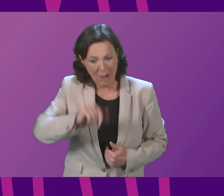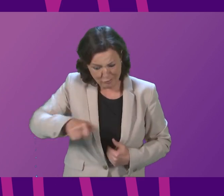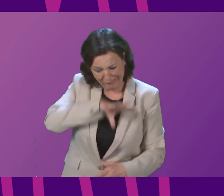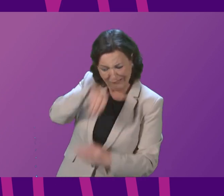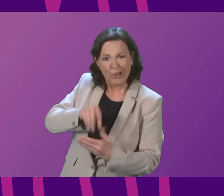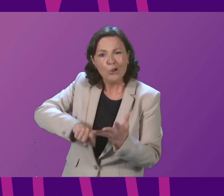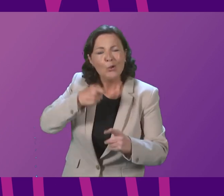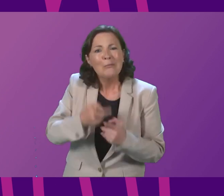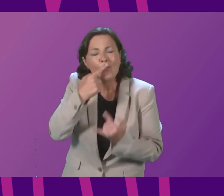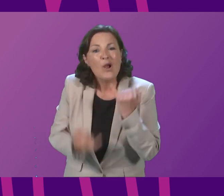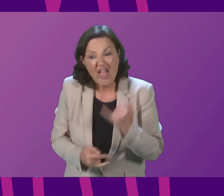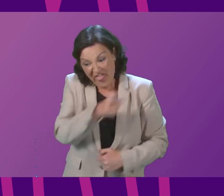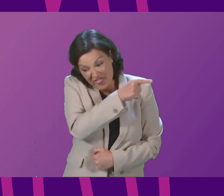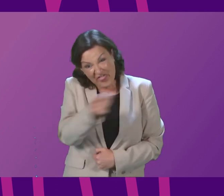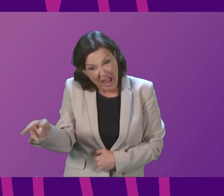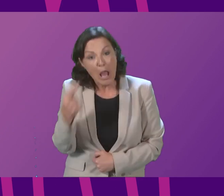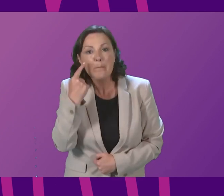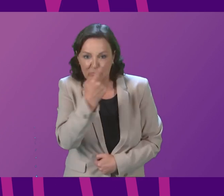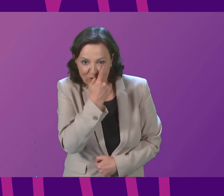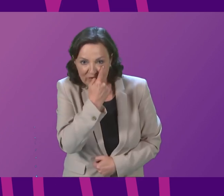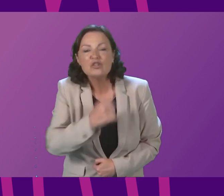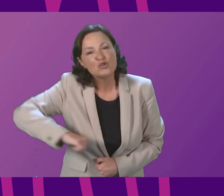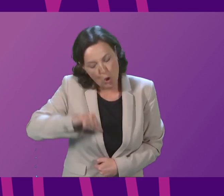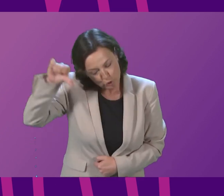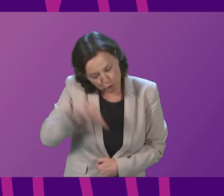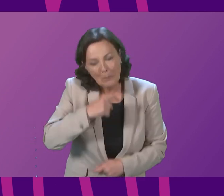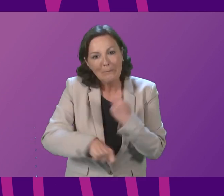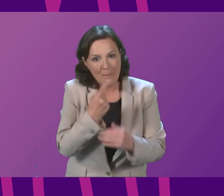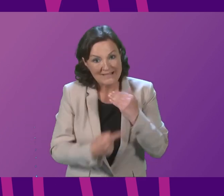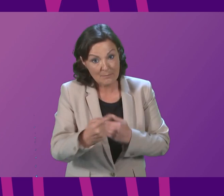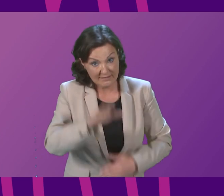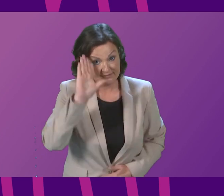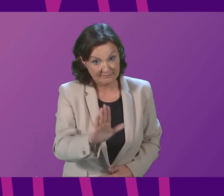They make the case for Scotland becoming an independent country.